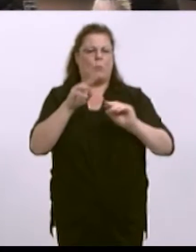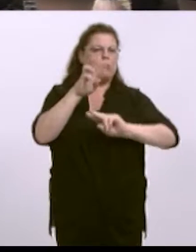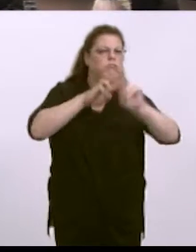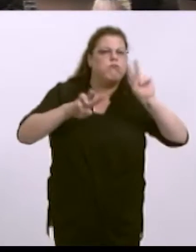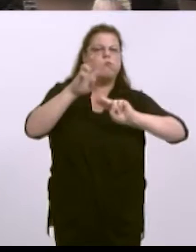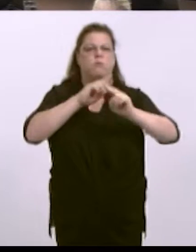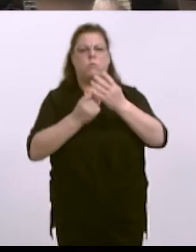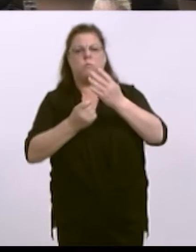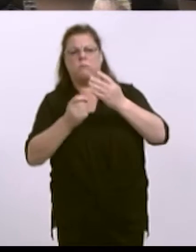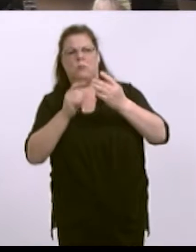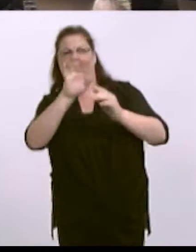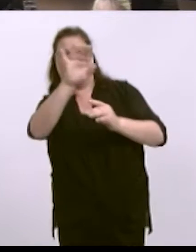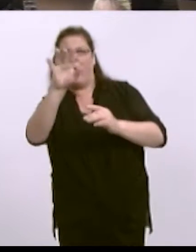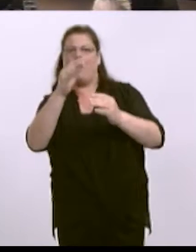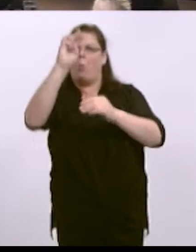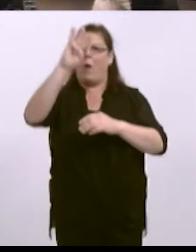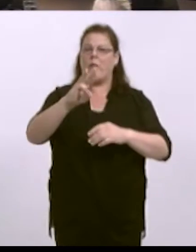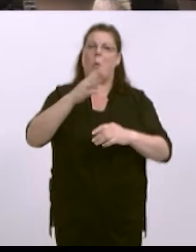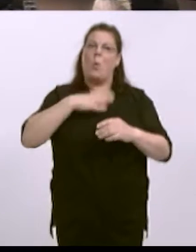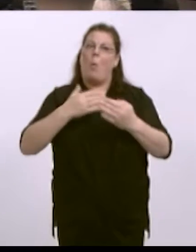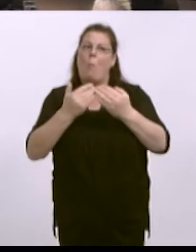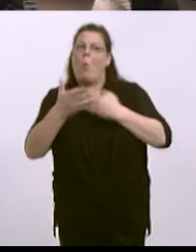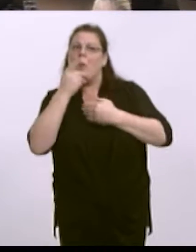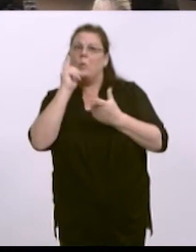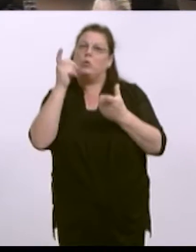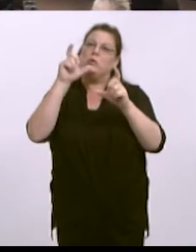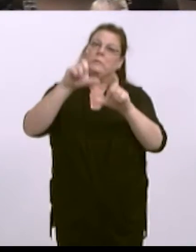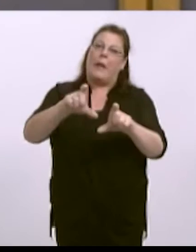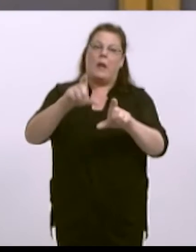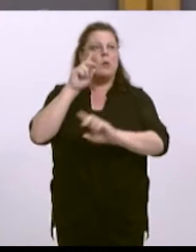more people to make the north of Wales their destination in the first place.